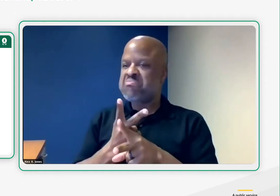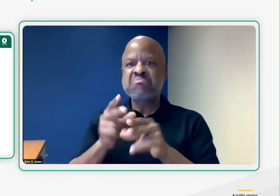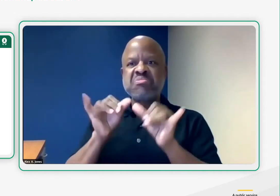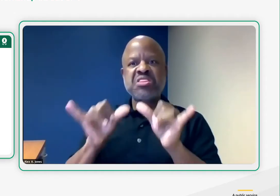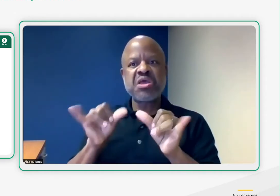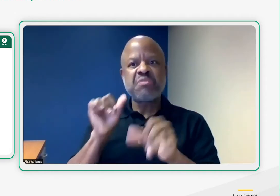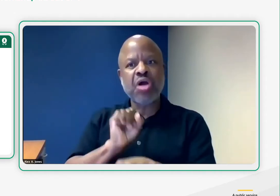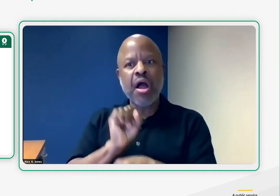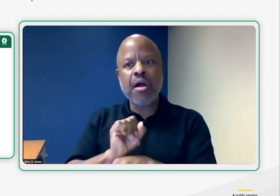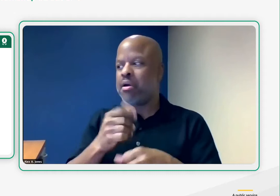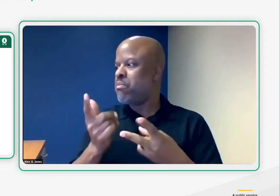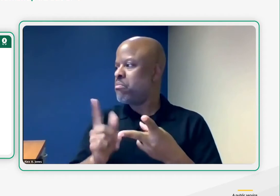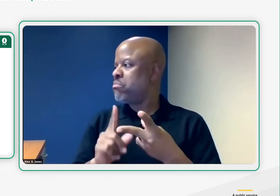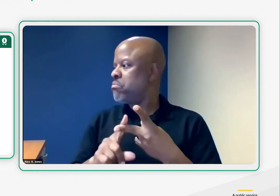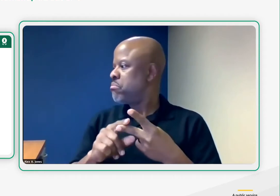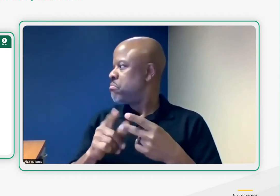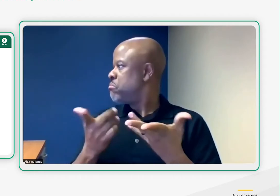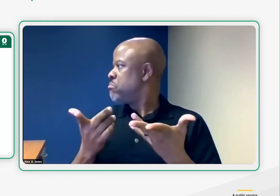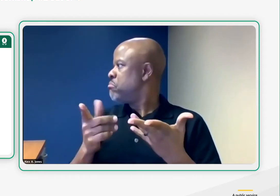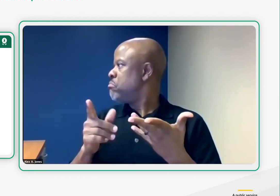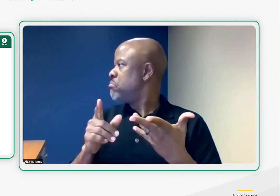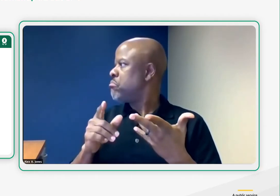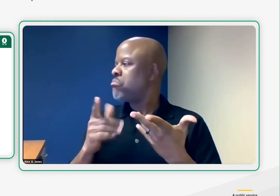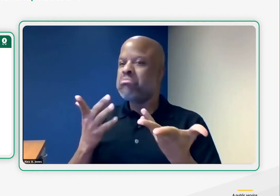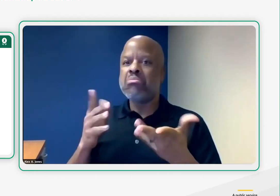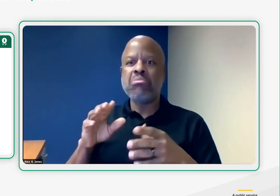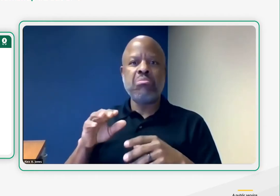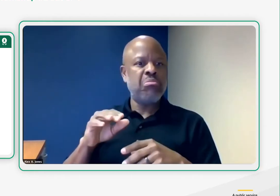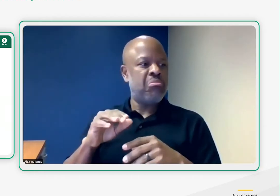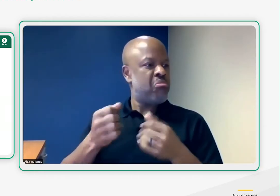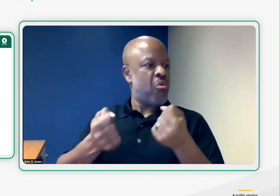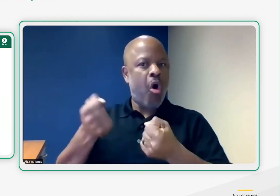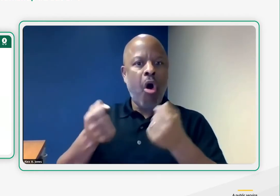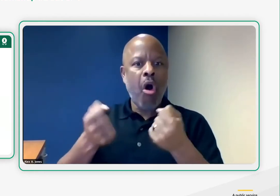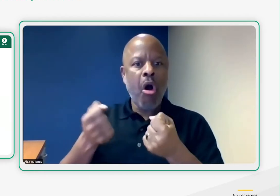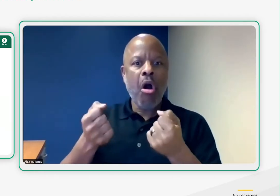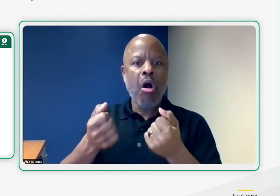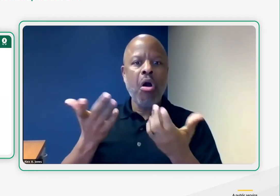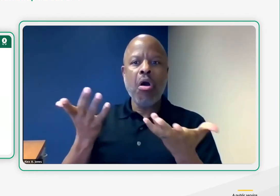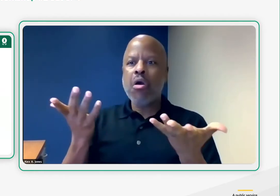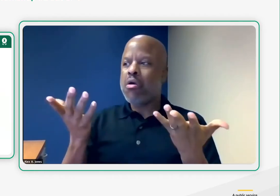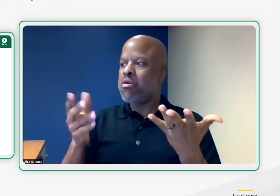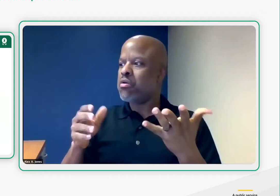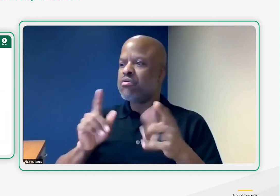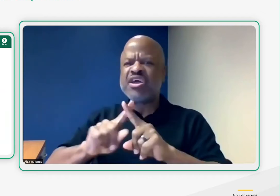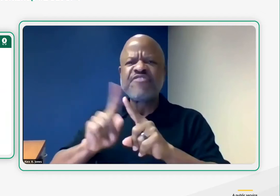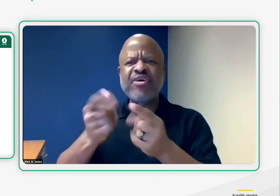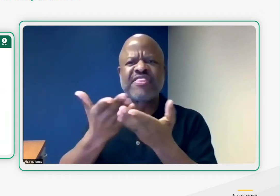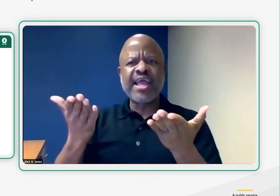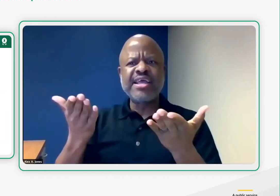when it came to a job or a car or, you know, different things.